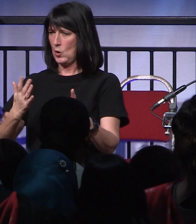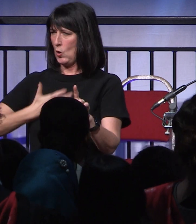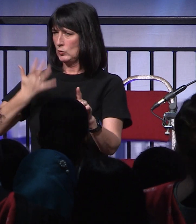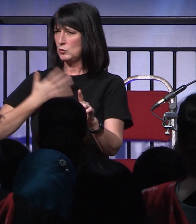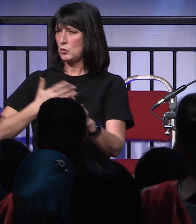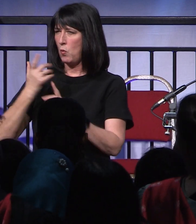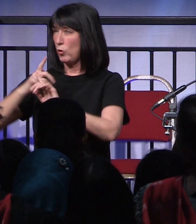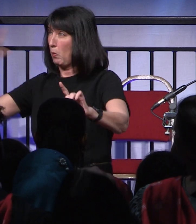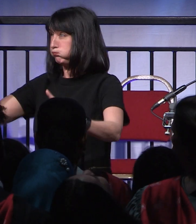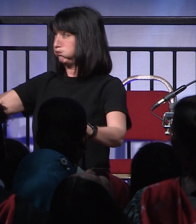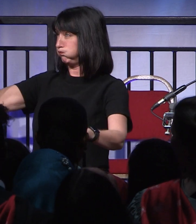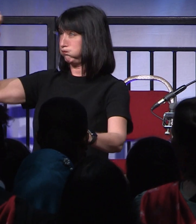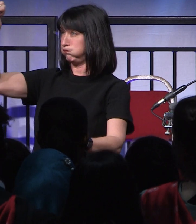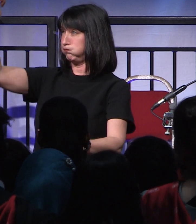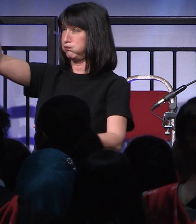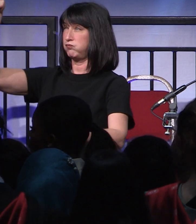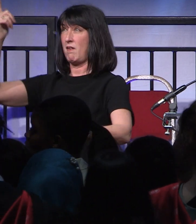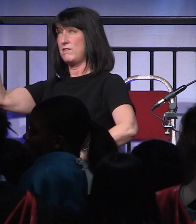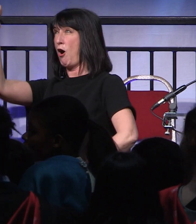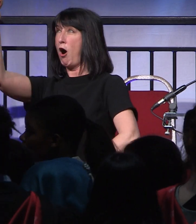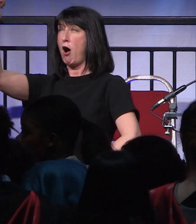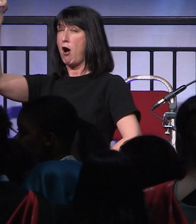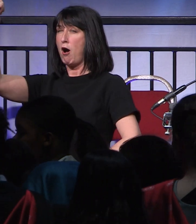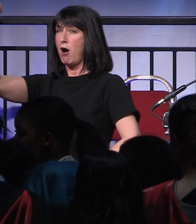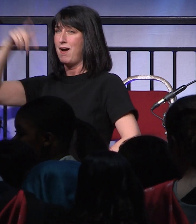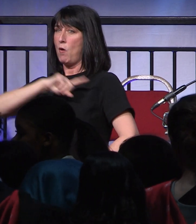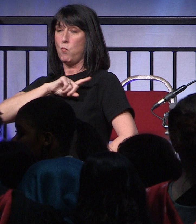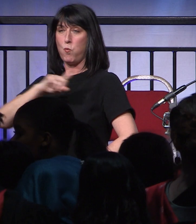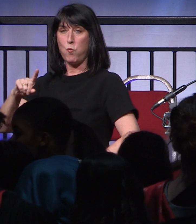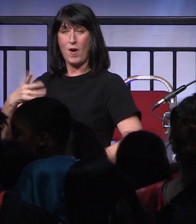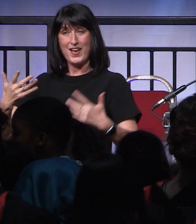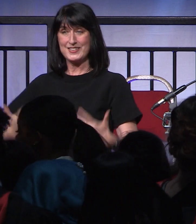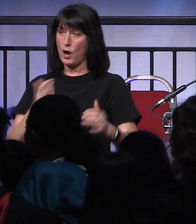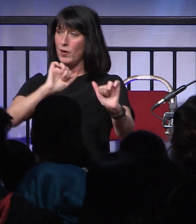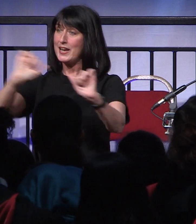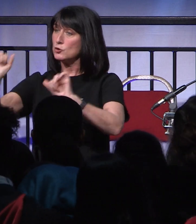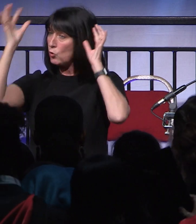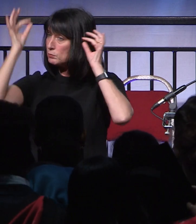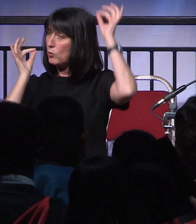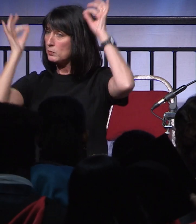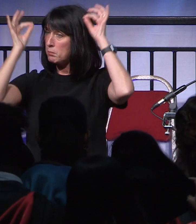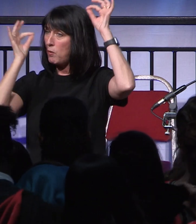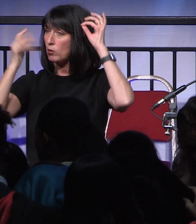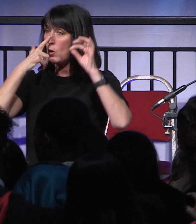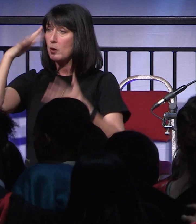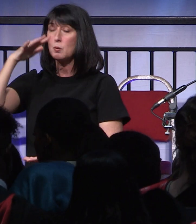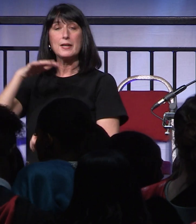high or too far because it is now your mortar board for you to keep and take